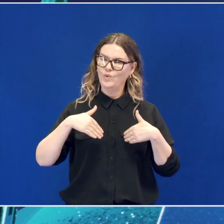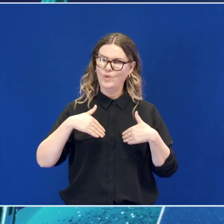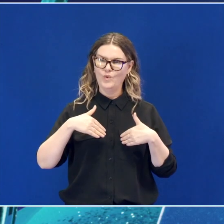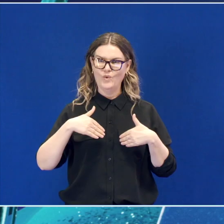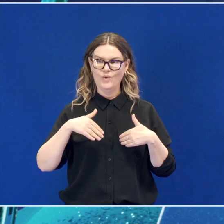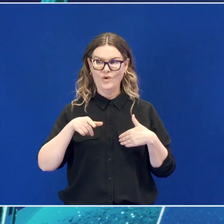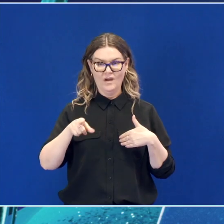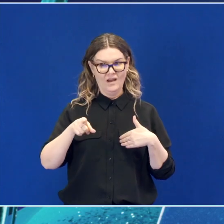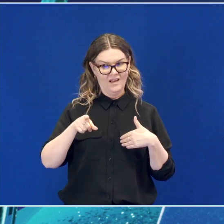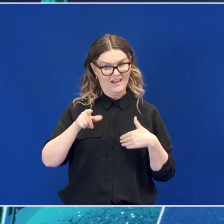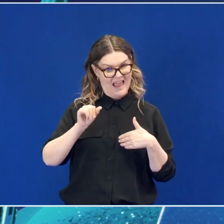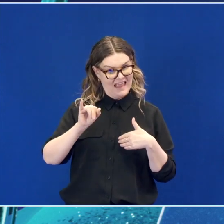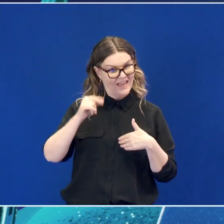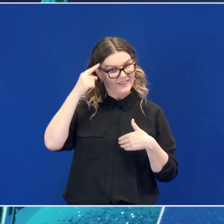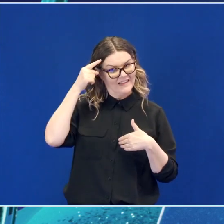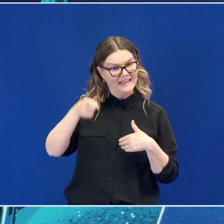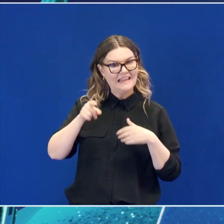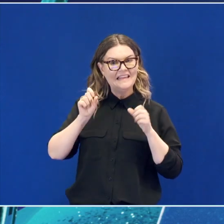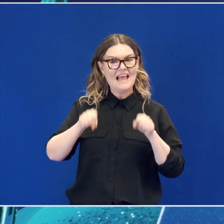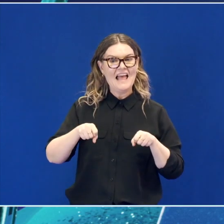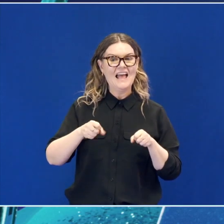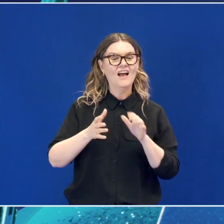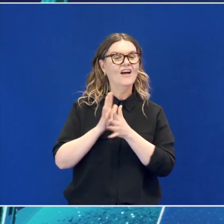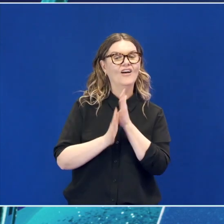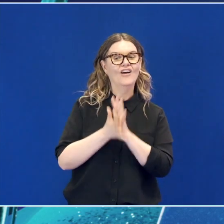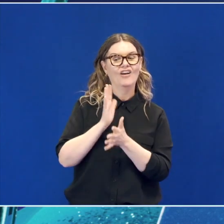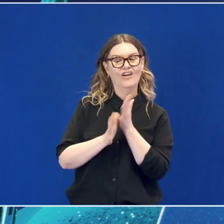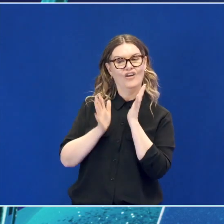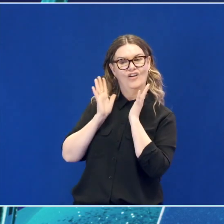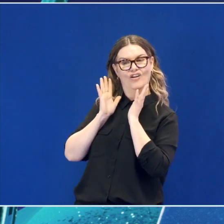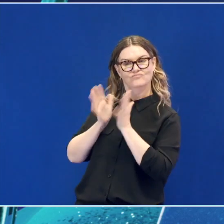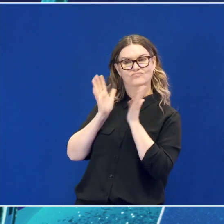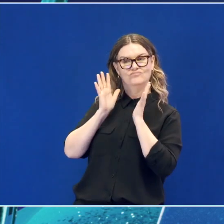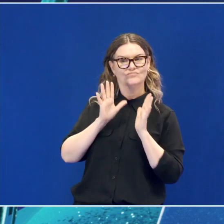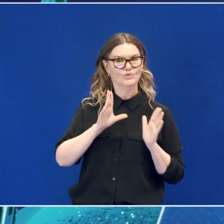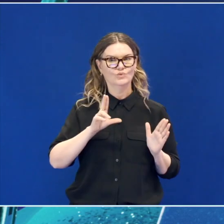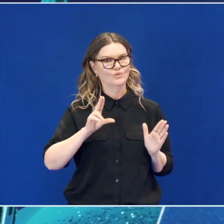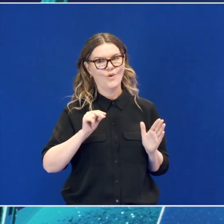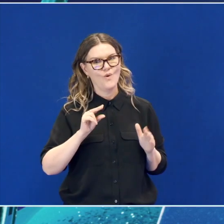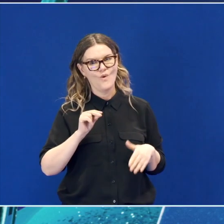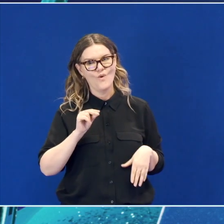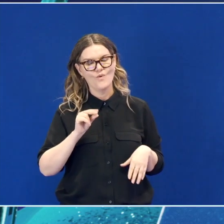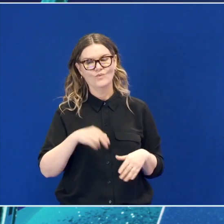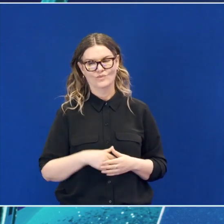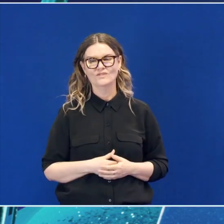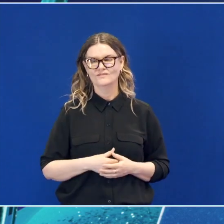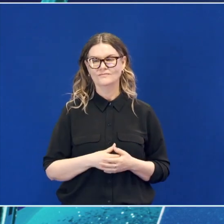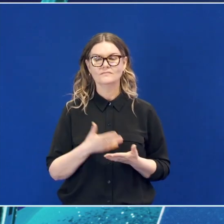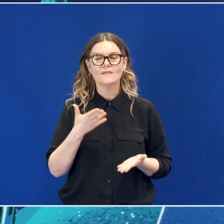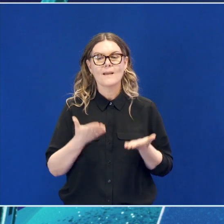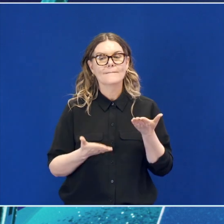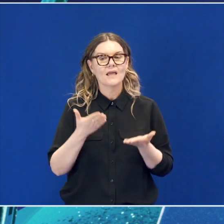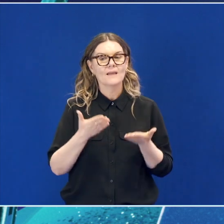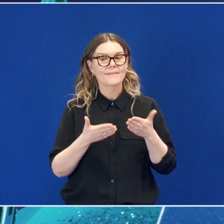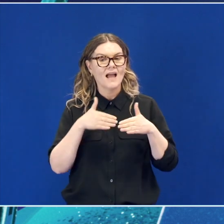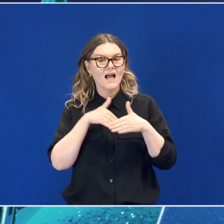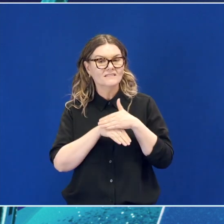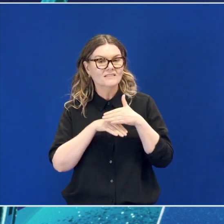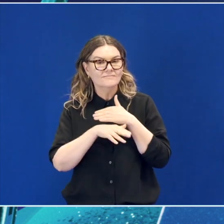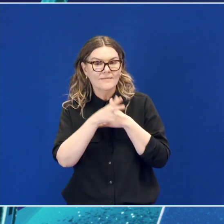from simple accessibility bugs that we just can't seem to eradicate to more complex interactions that we need time